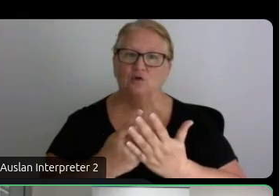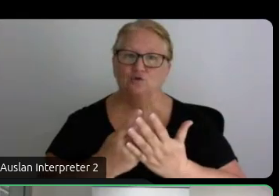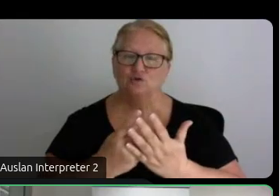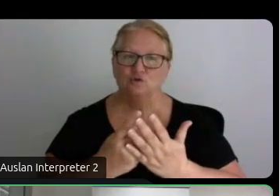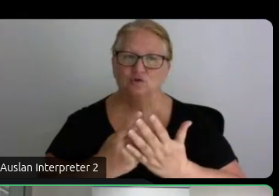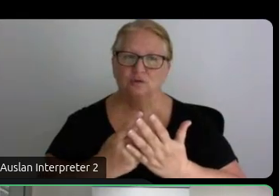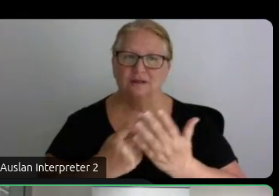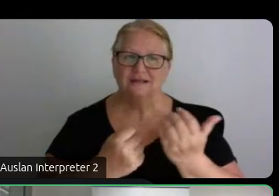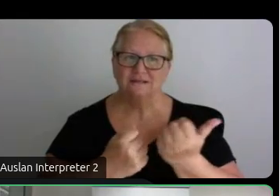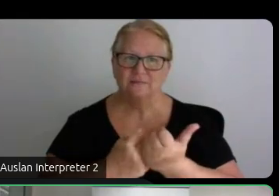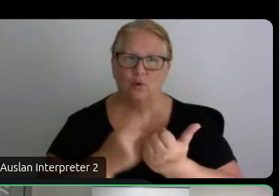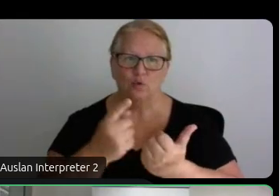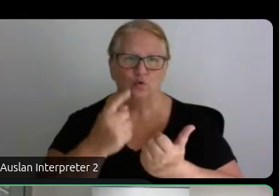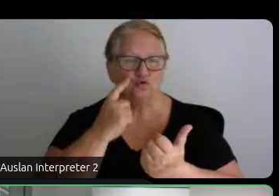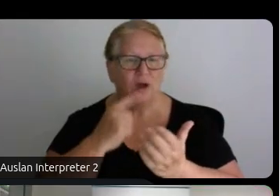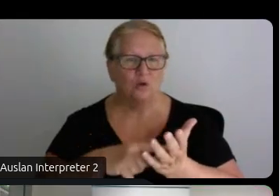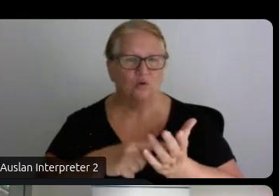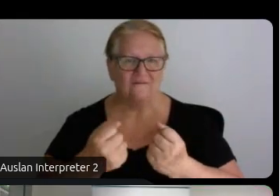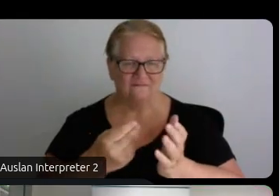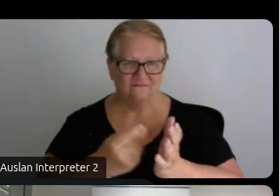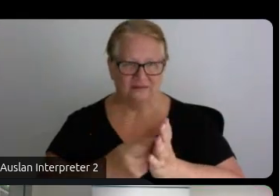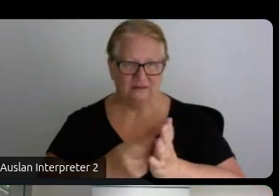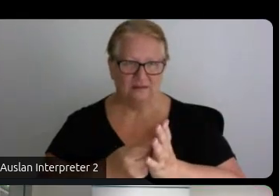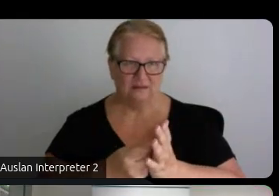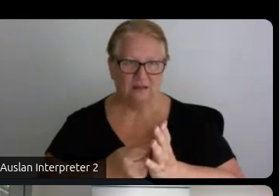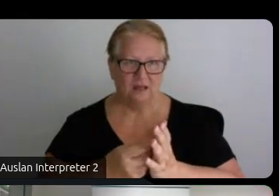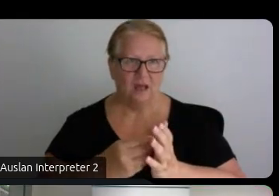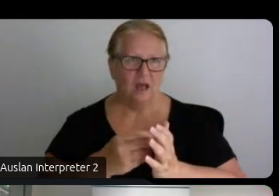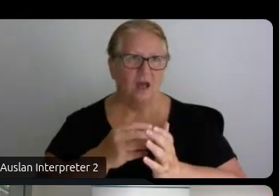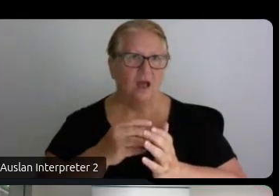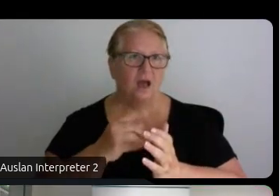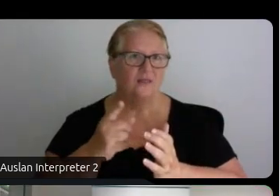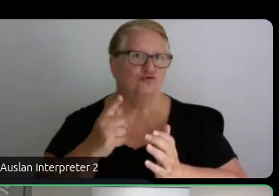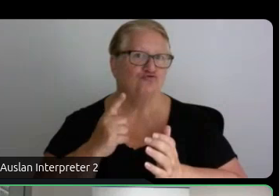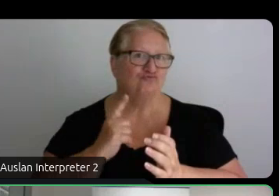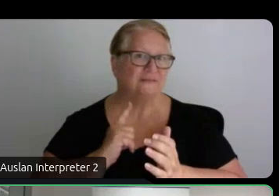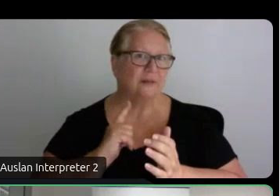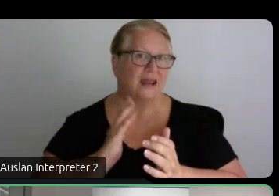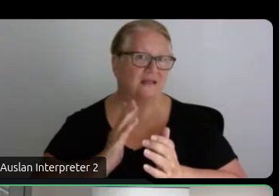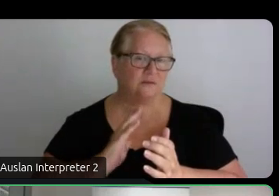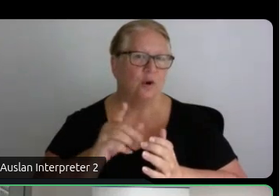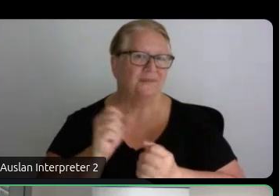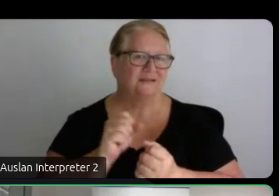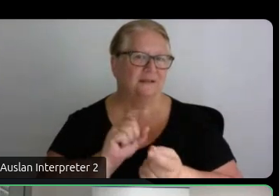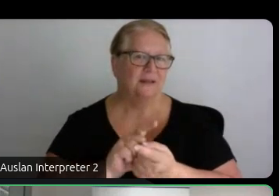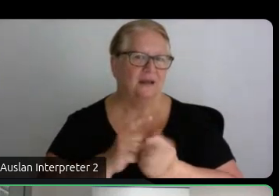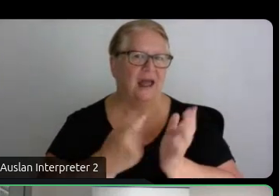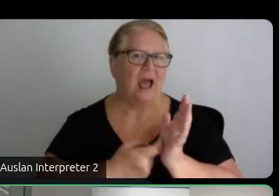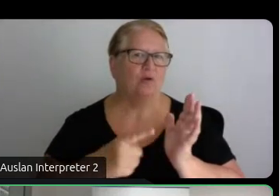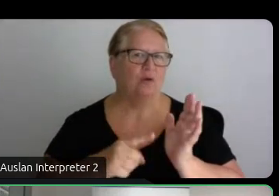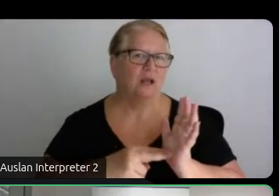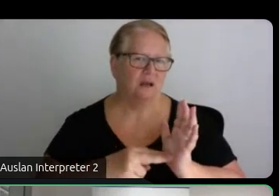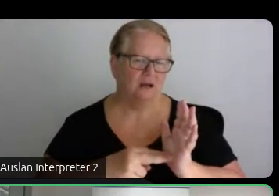trying to get funded in their plan, the reasonable necessary criteria has to be met and that includes